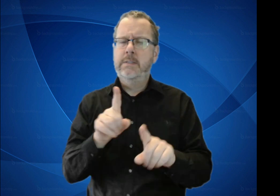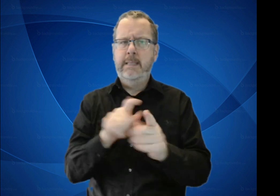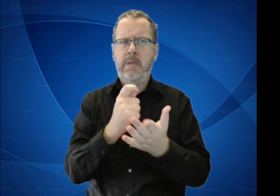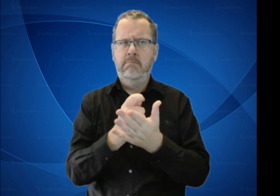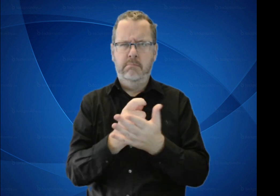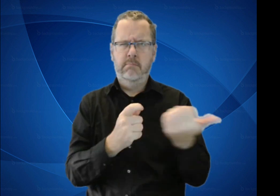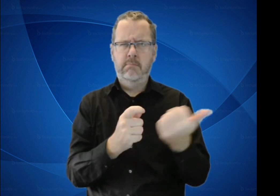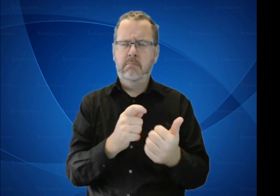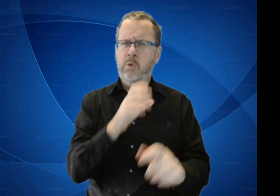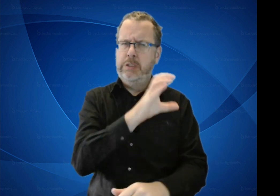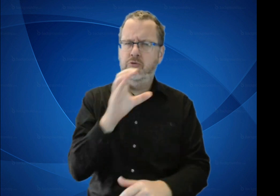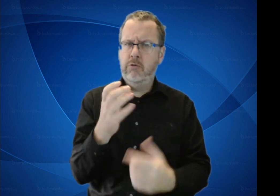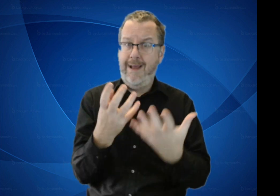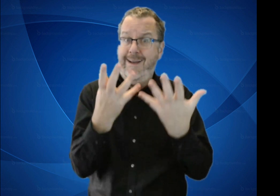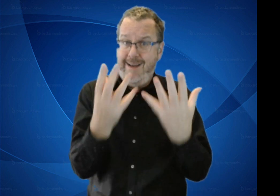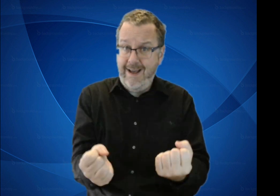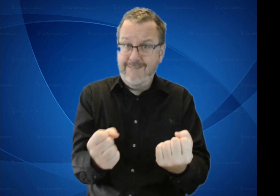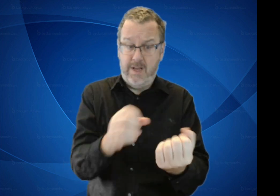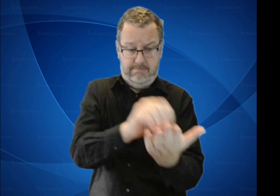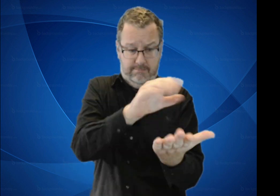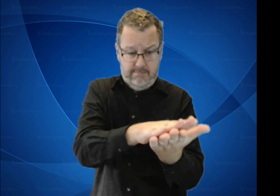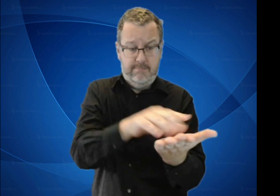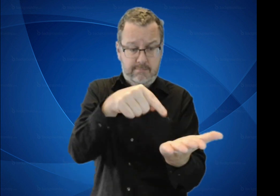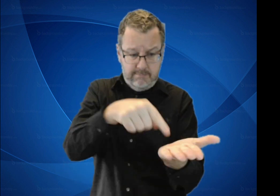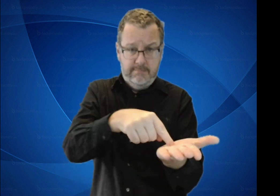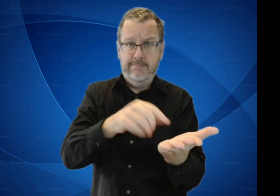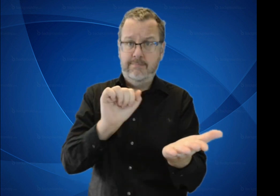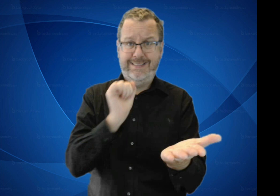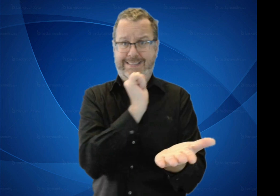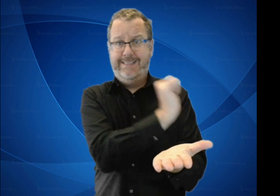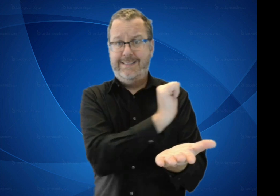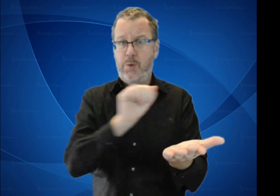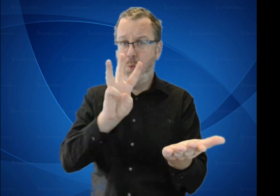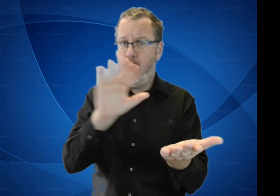But then, earlier on, we see that Cornelius had a will.